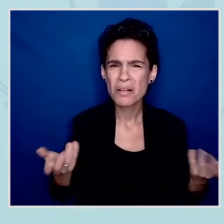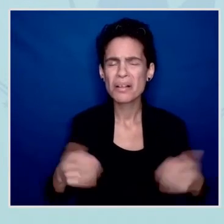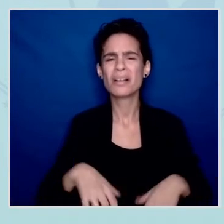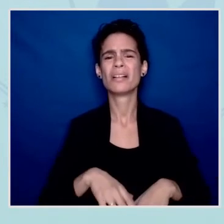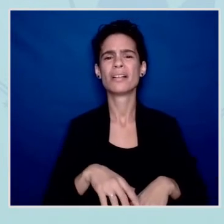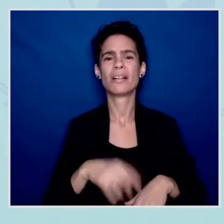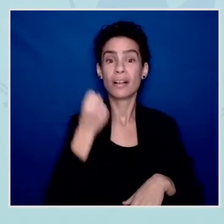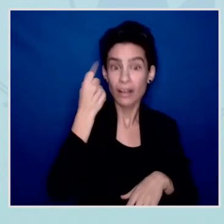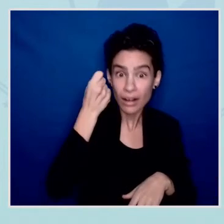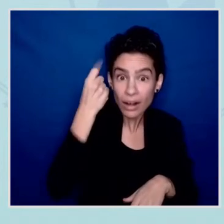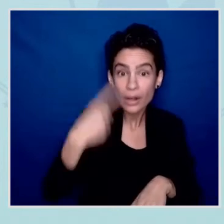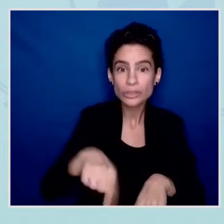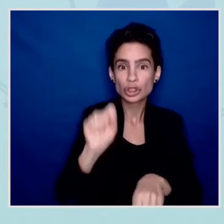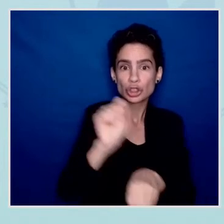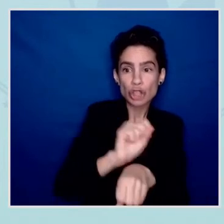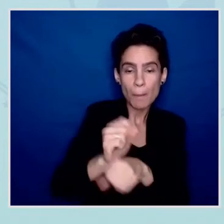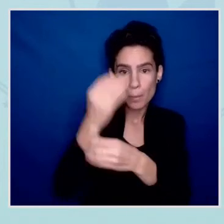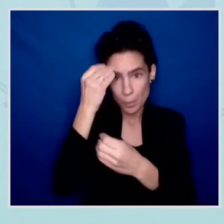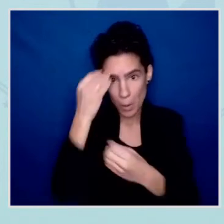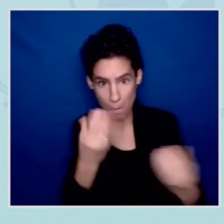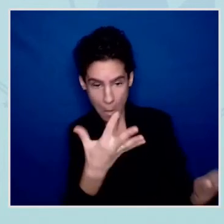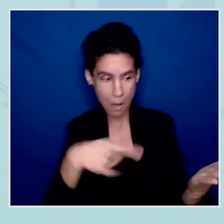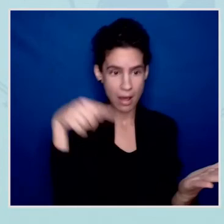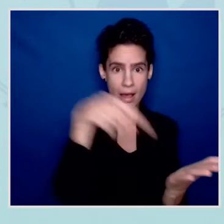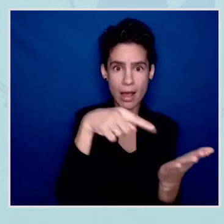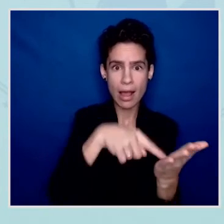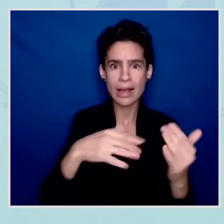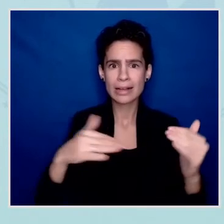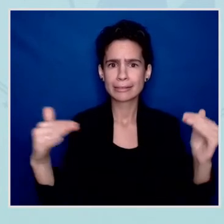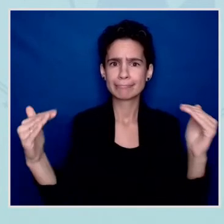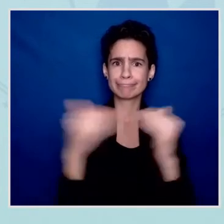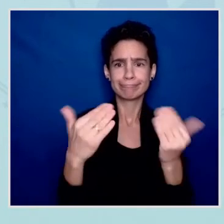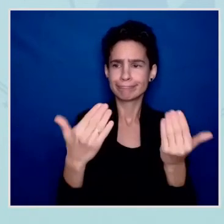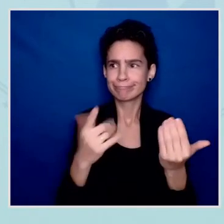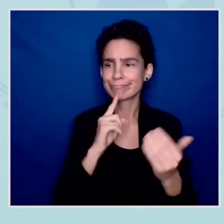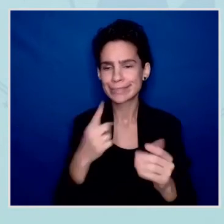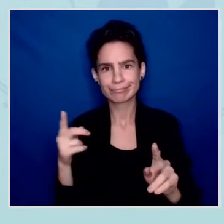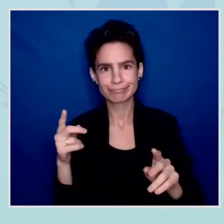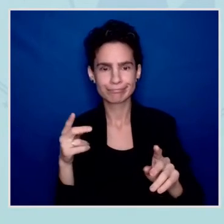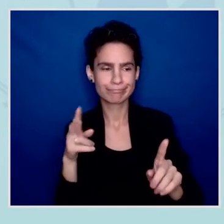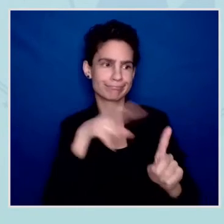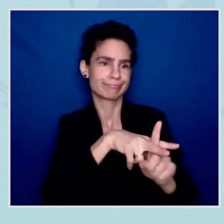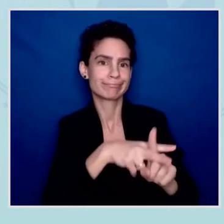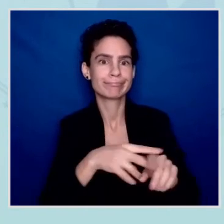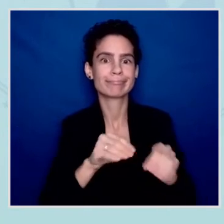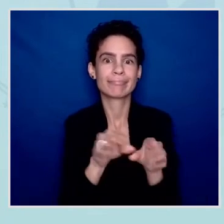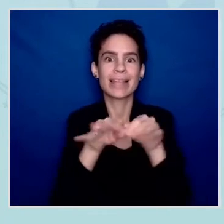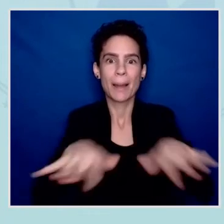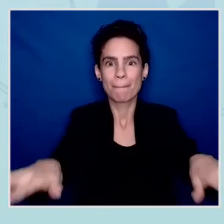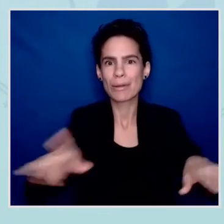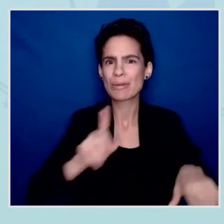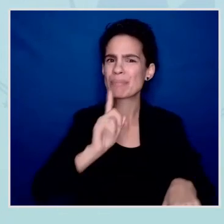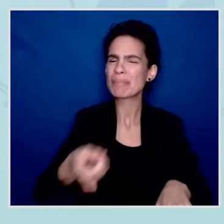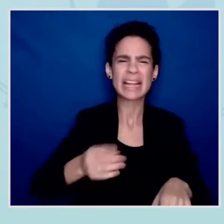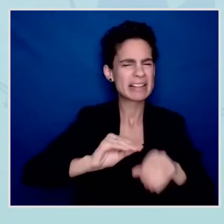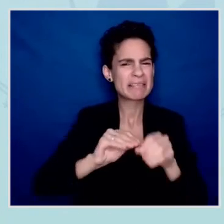BLACK, LATINO EMPLOYMENT REMAINS MUCH TOO LARGE, THAT